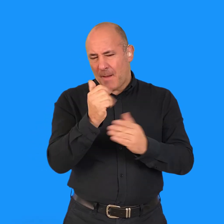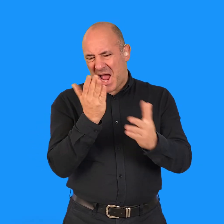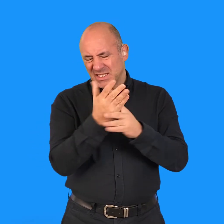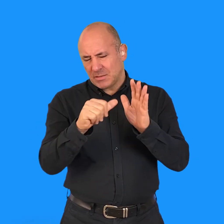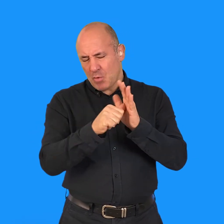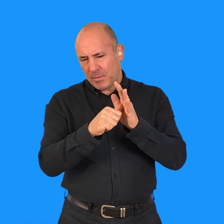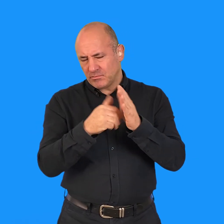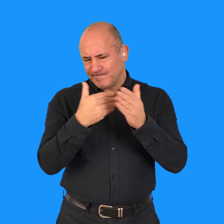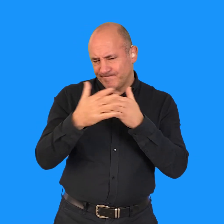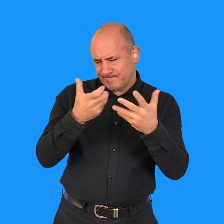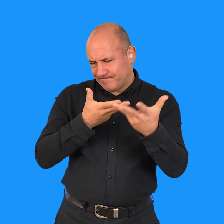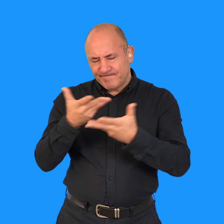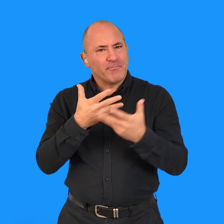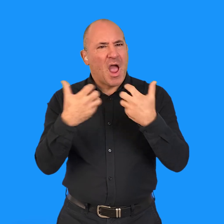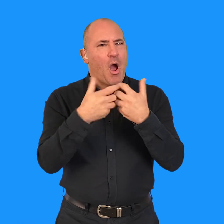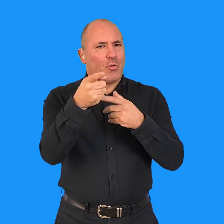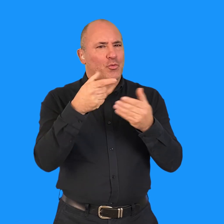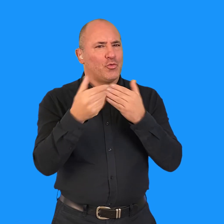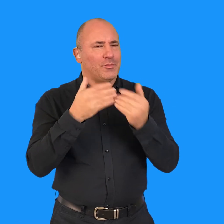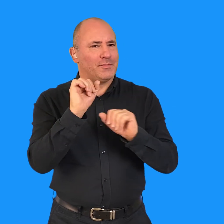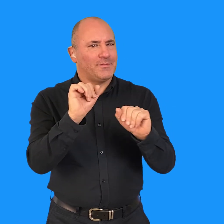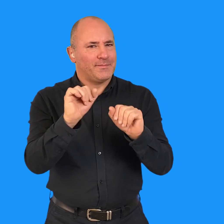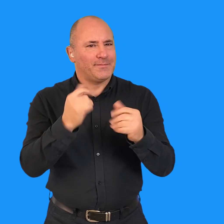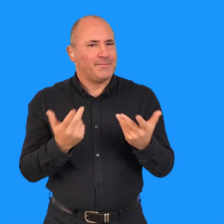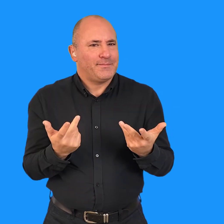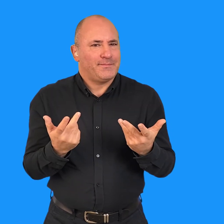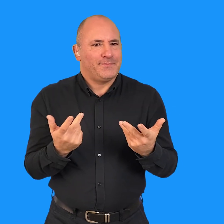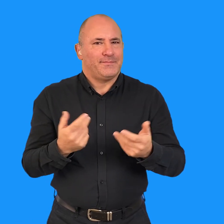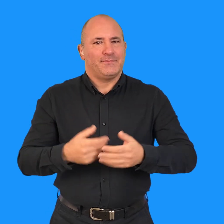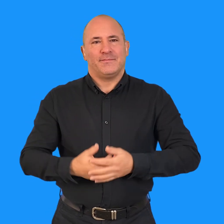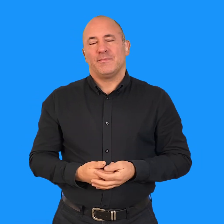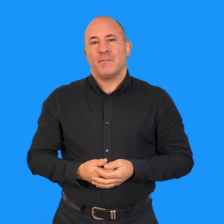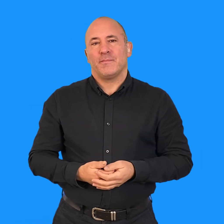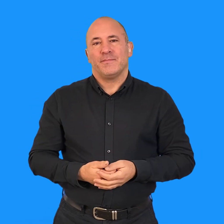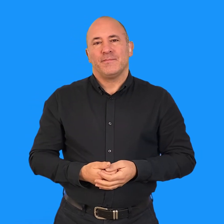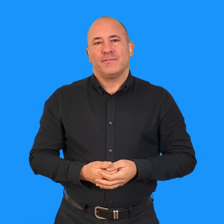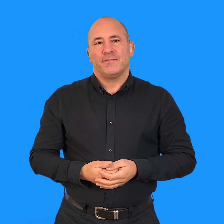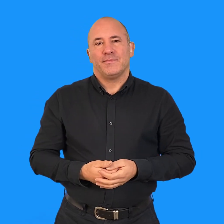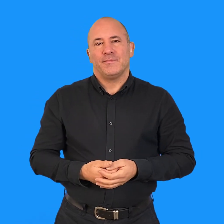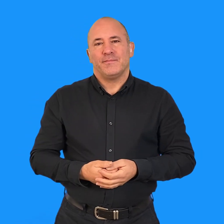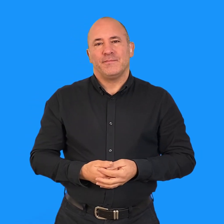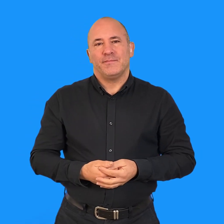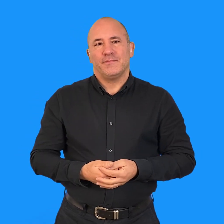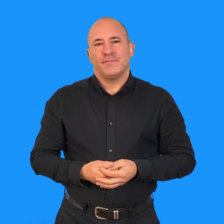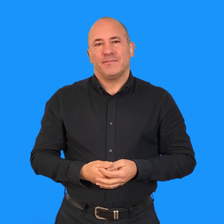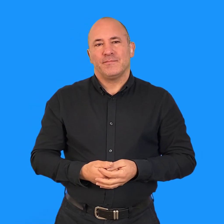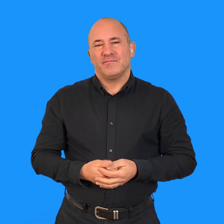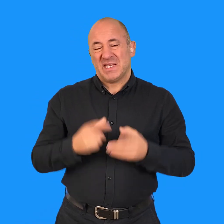of creative decisions by artists maybe impacting certain aspects of access issues?